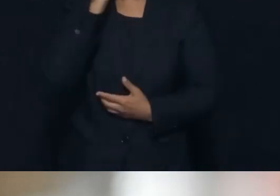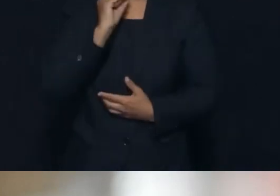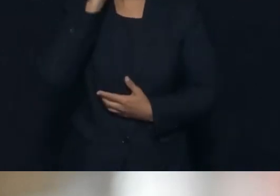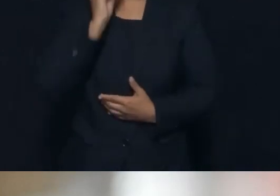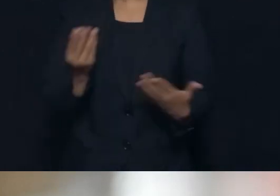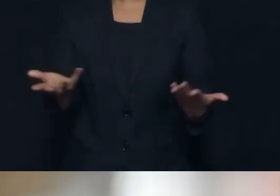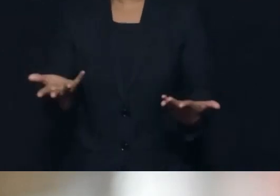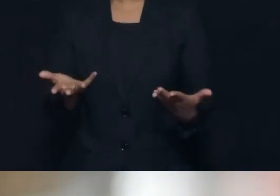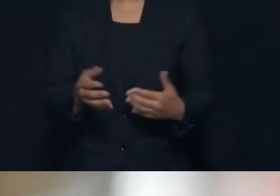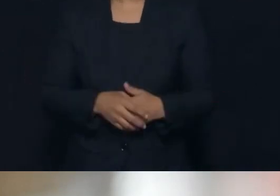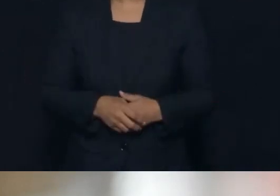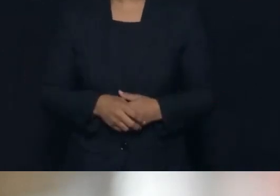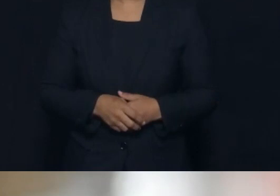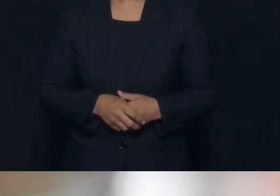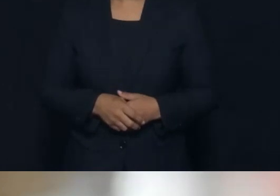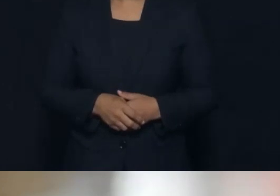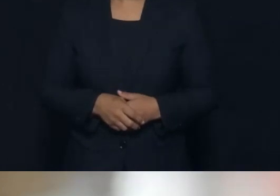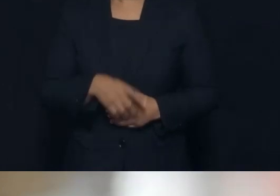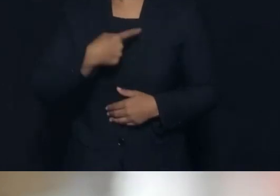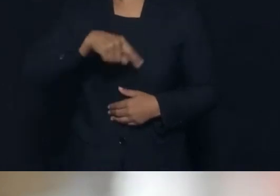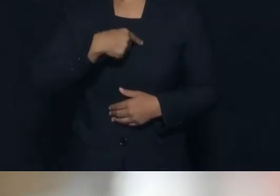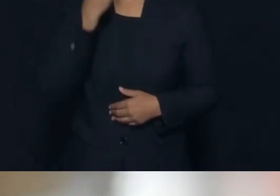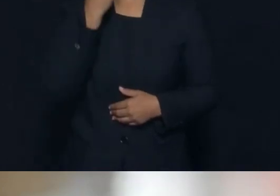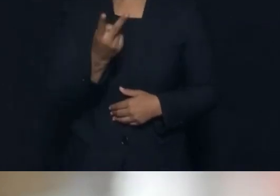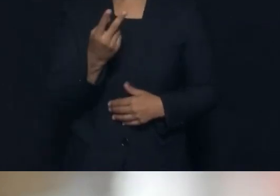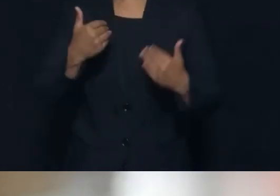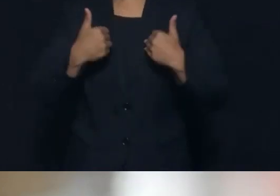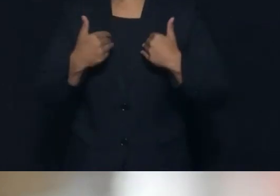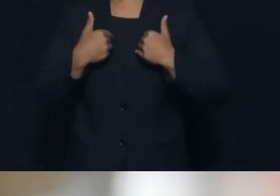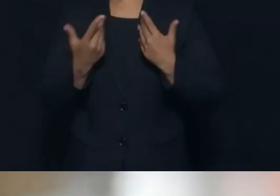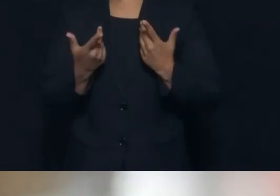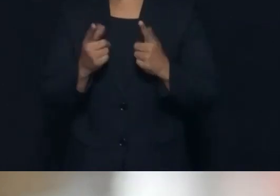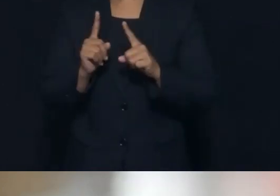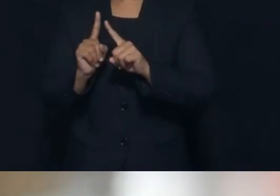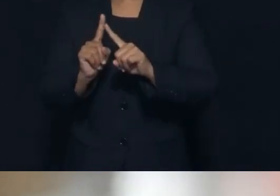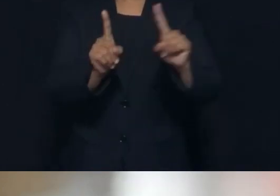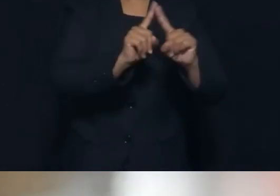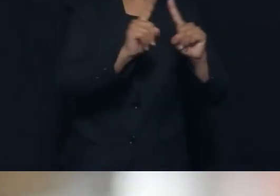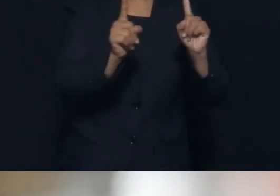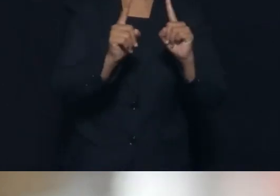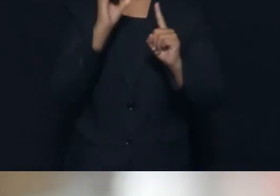We are moving to another country, Jesús Hernández Galán, what would be the characteristics of the new EU accessibility centre.